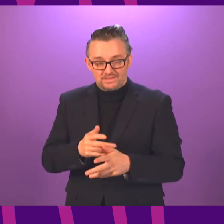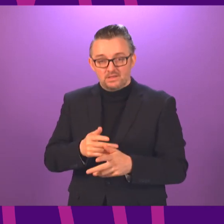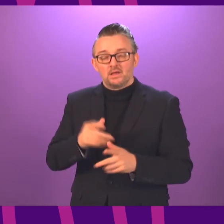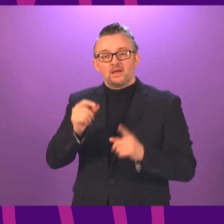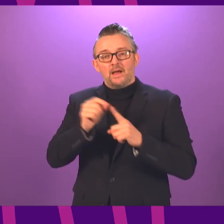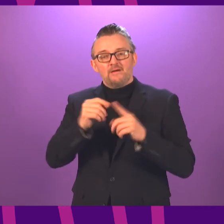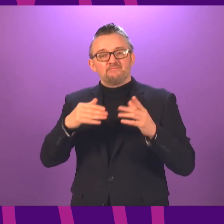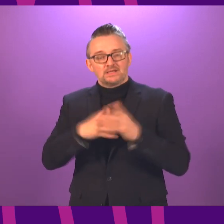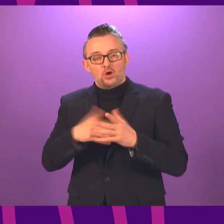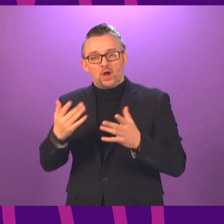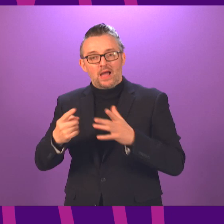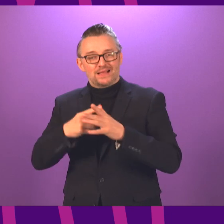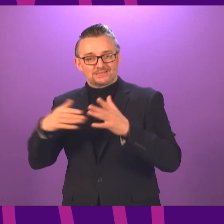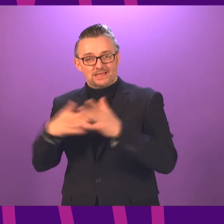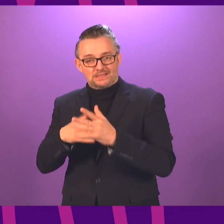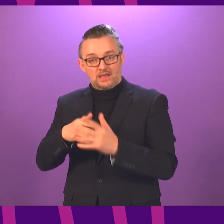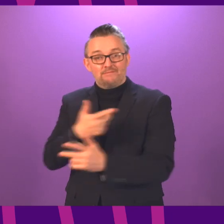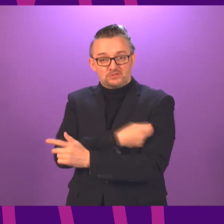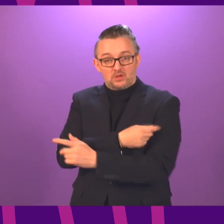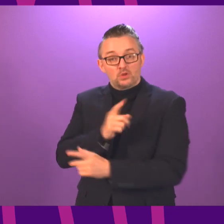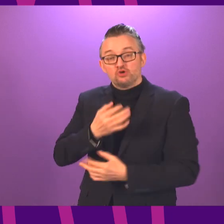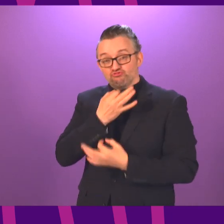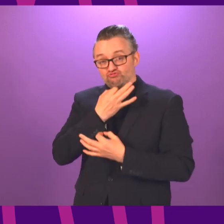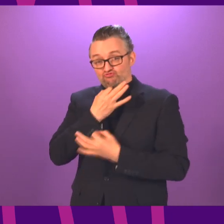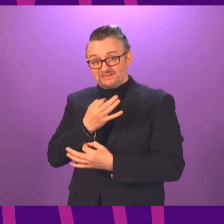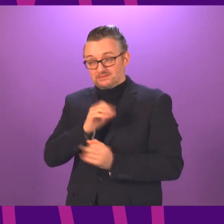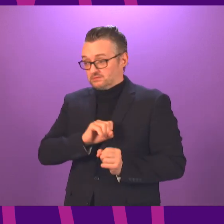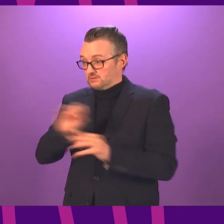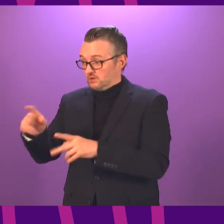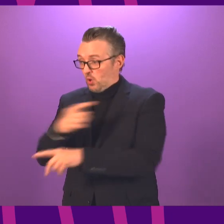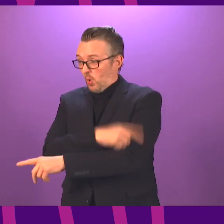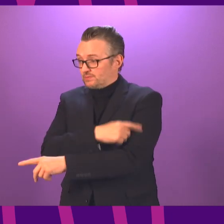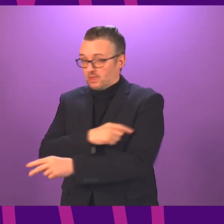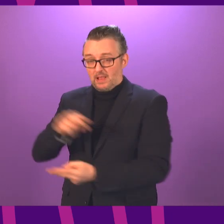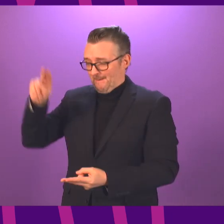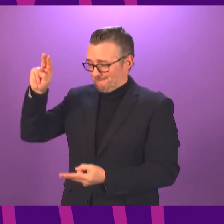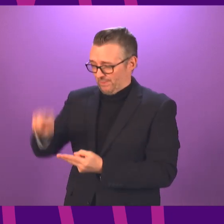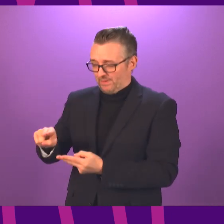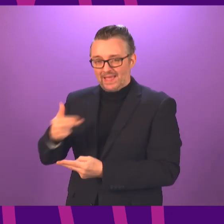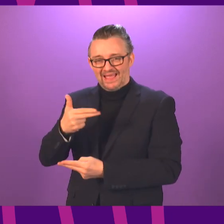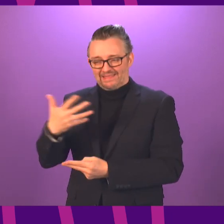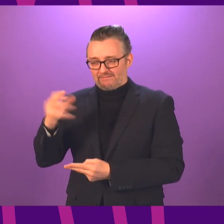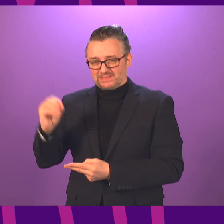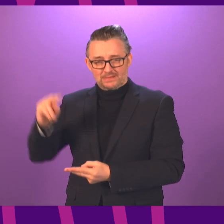and Oxford-AstraZeneca vaccines reduced the risk of hospitalisation from Covid by 85 per